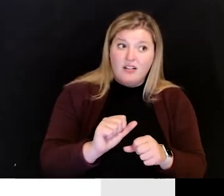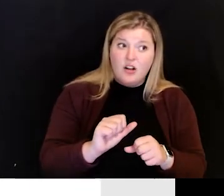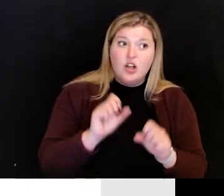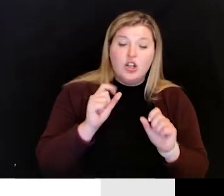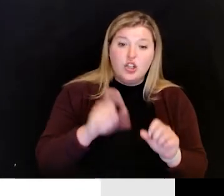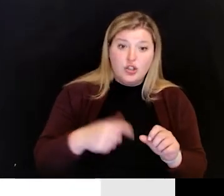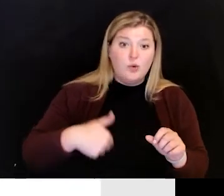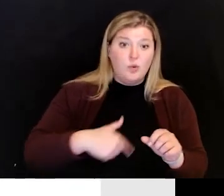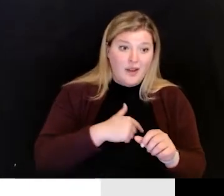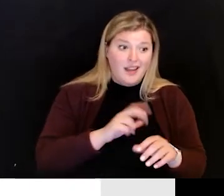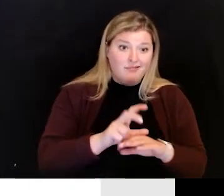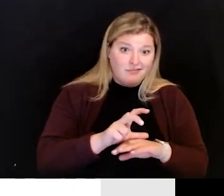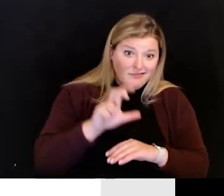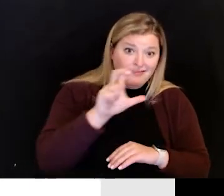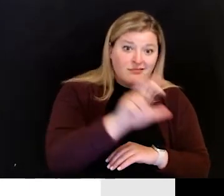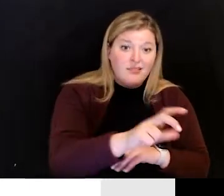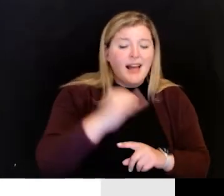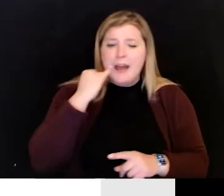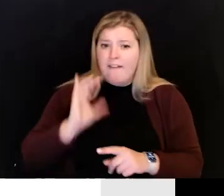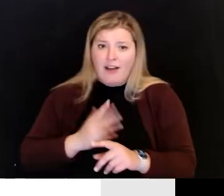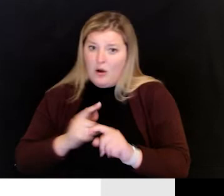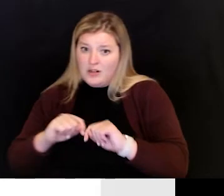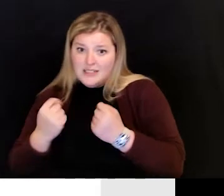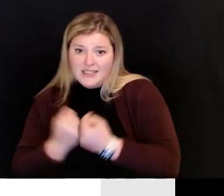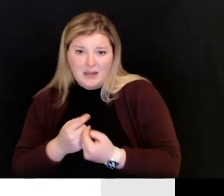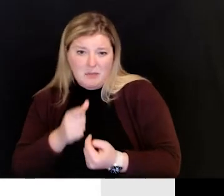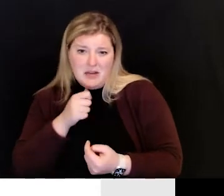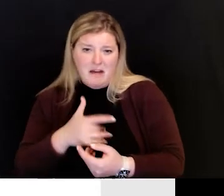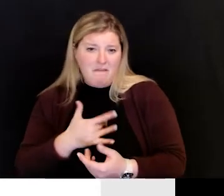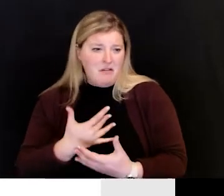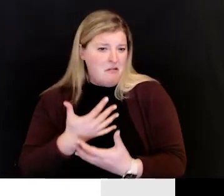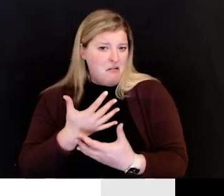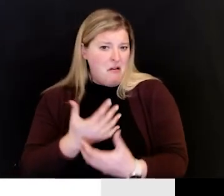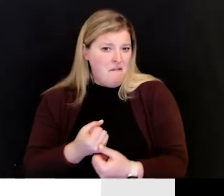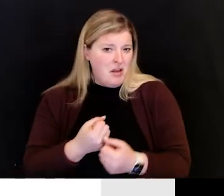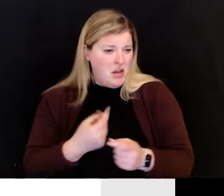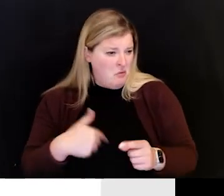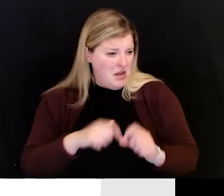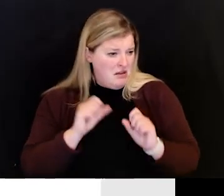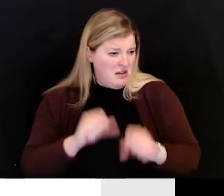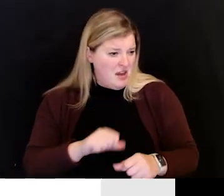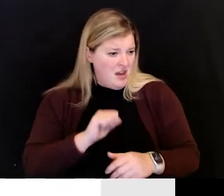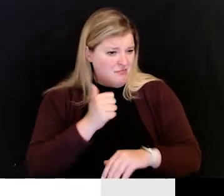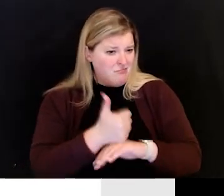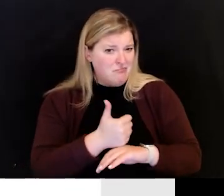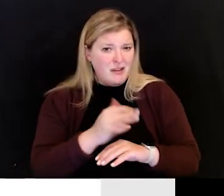If our team wasn't confident that we could create this feature in a way that was available for everybody